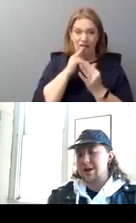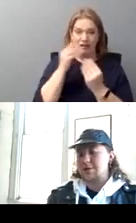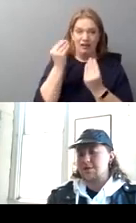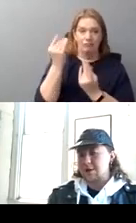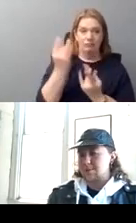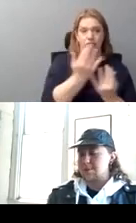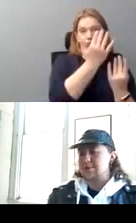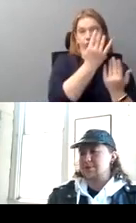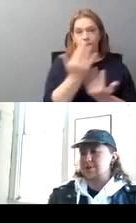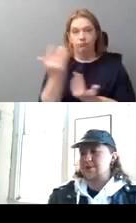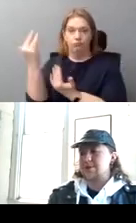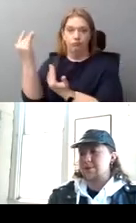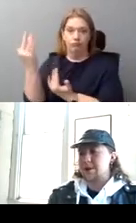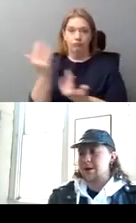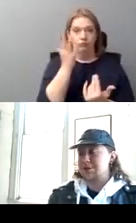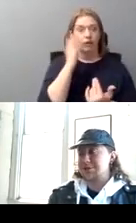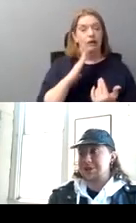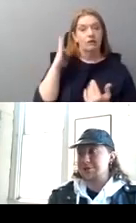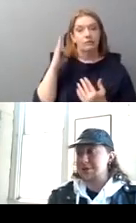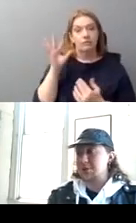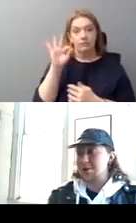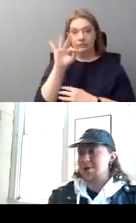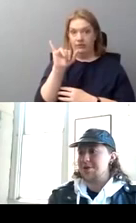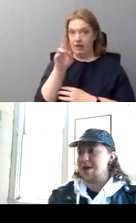the fire department used to drive around the block and just like look in the window and,